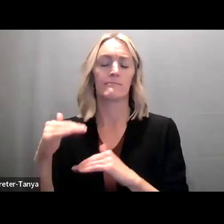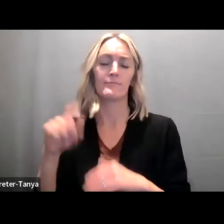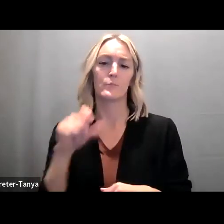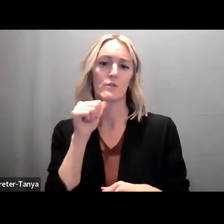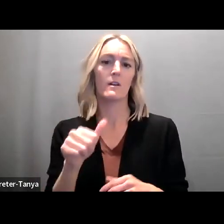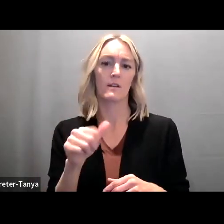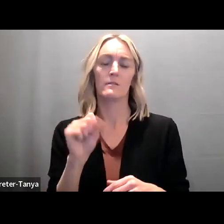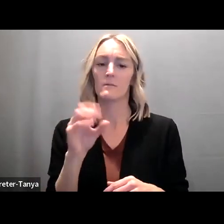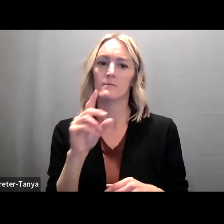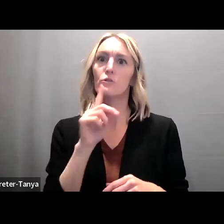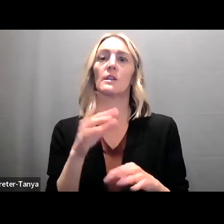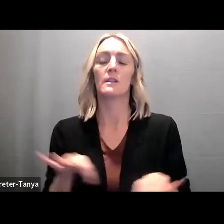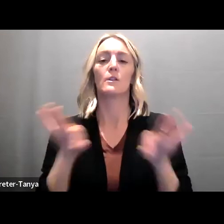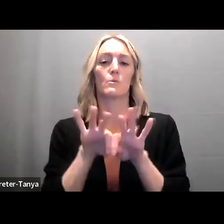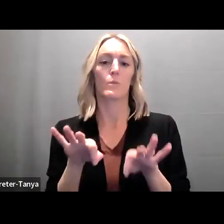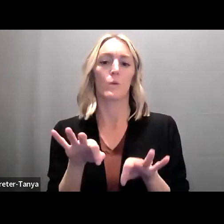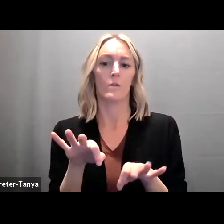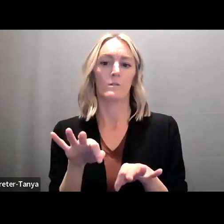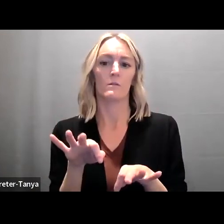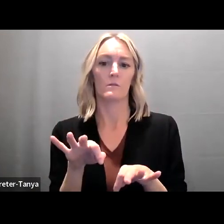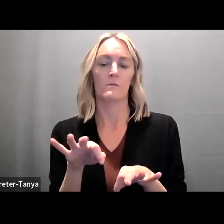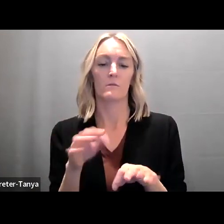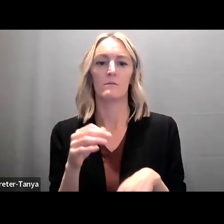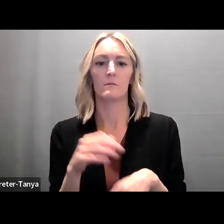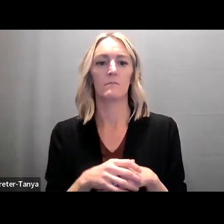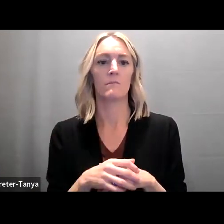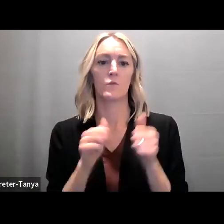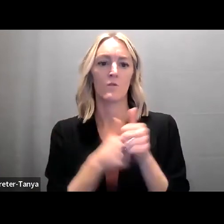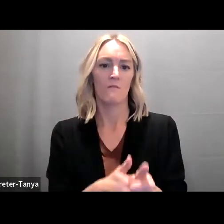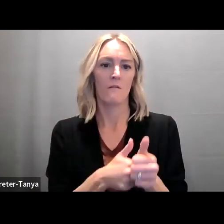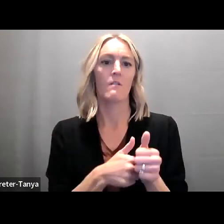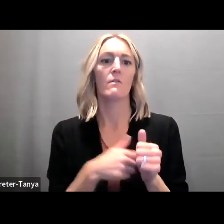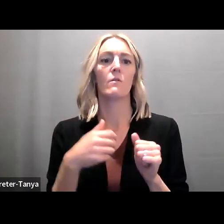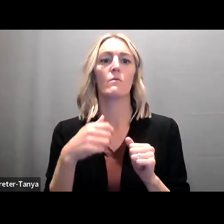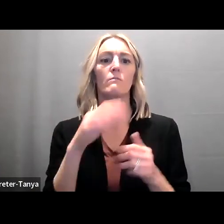So it's really important that we have these things in mind. Control of schedule and activities.